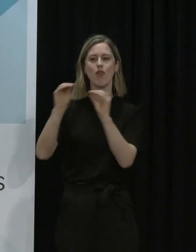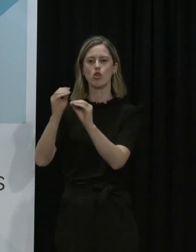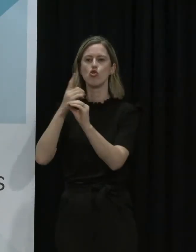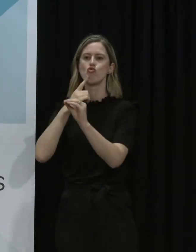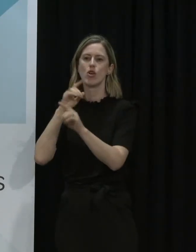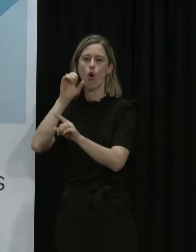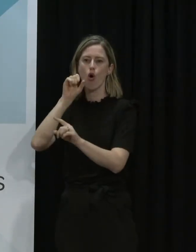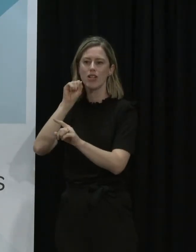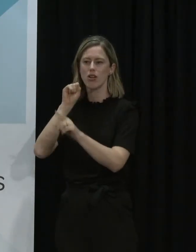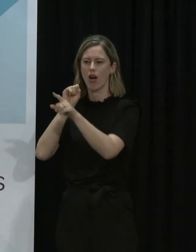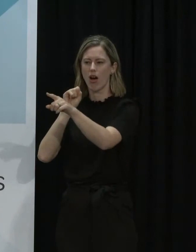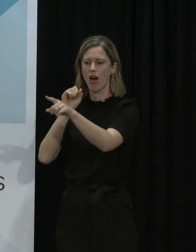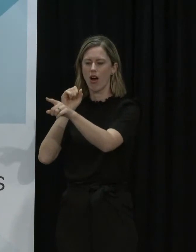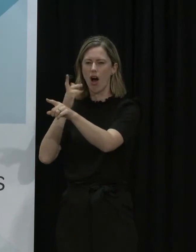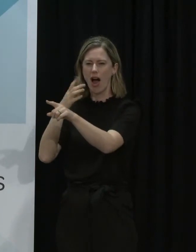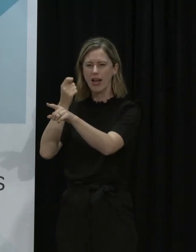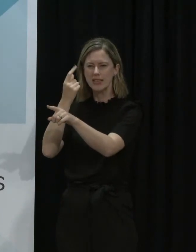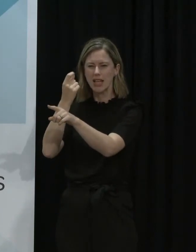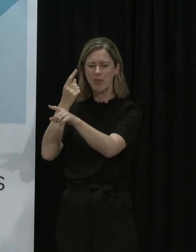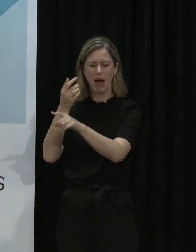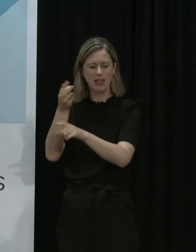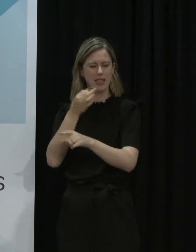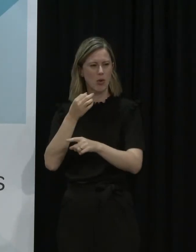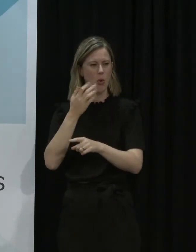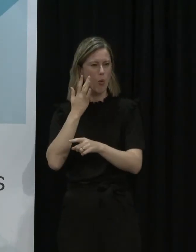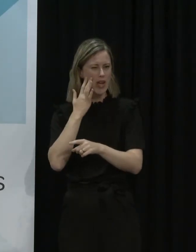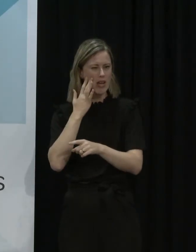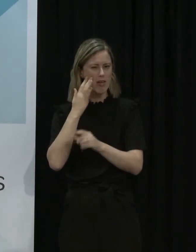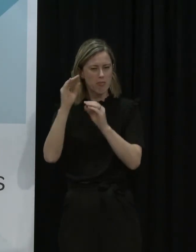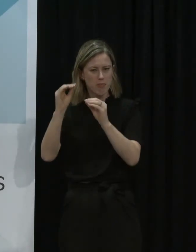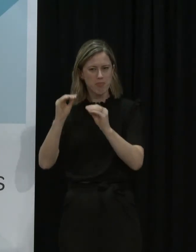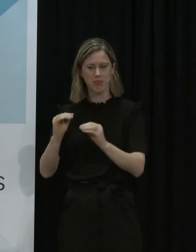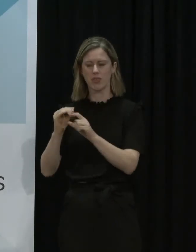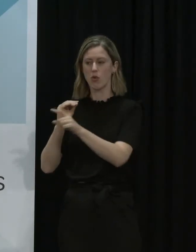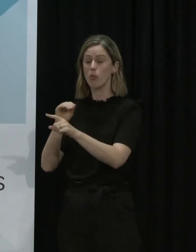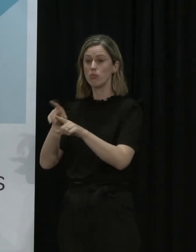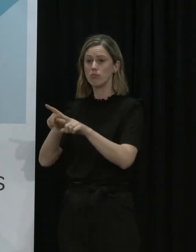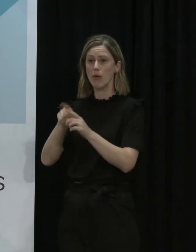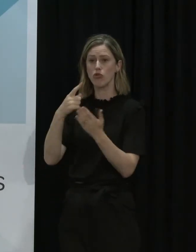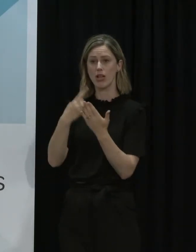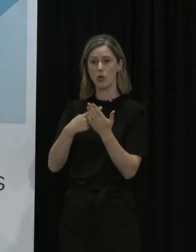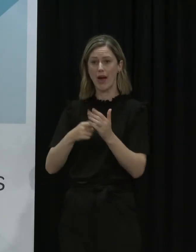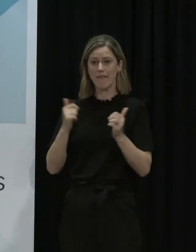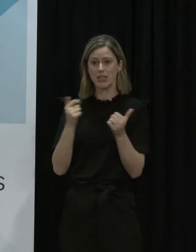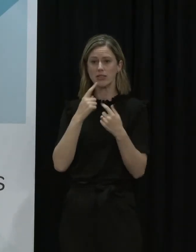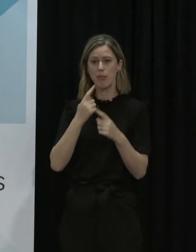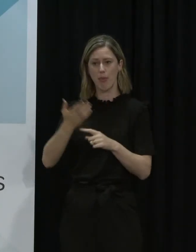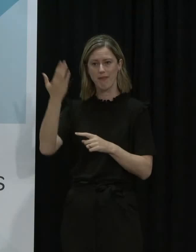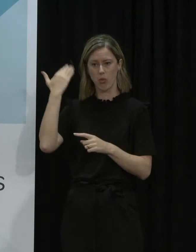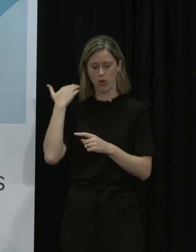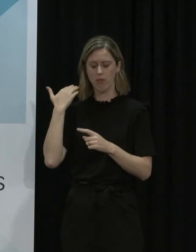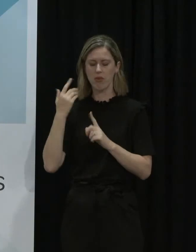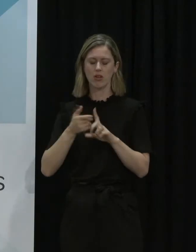have cased there we are in the best possible position to manage them. That's had the